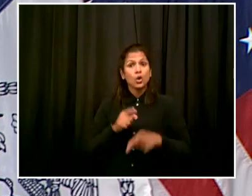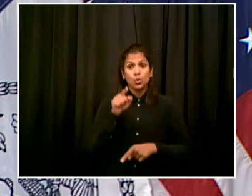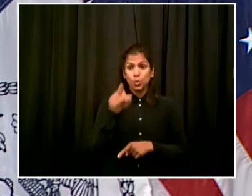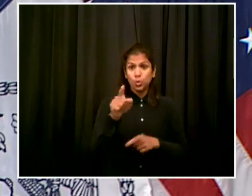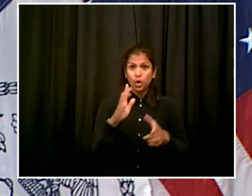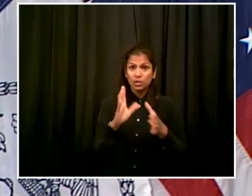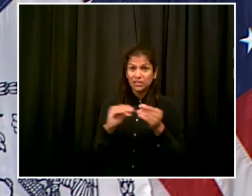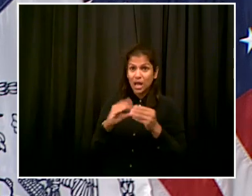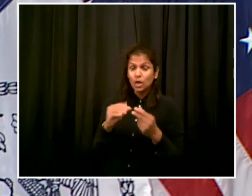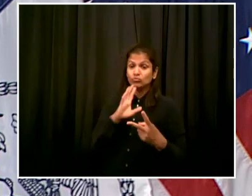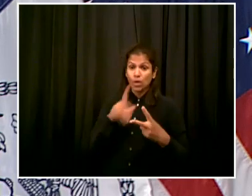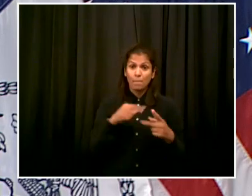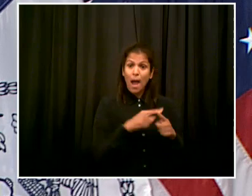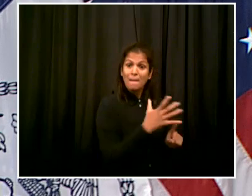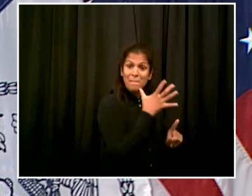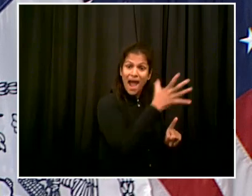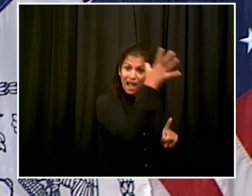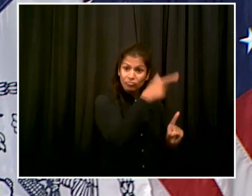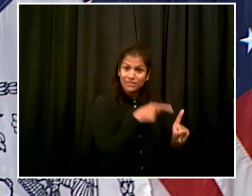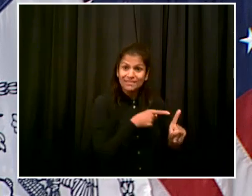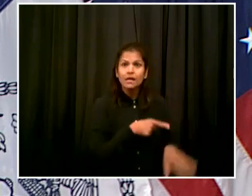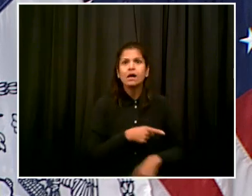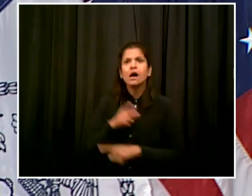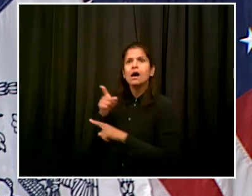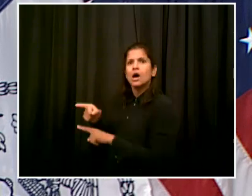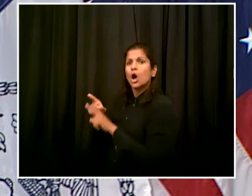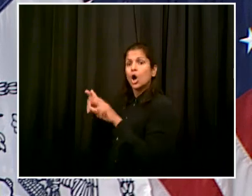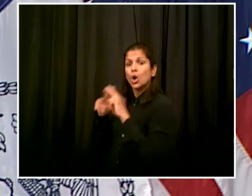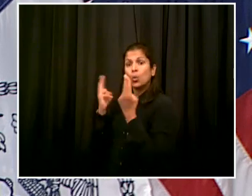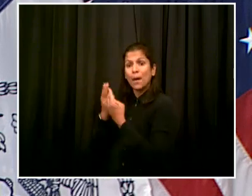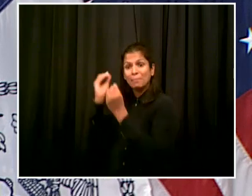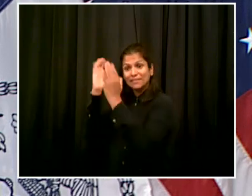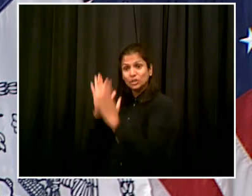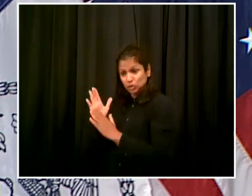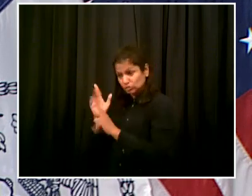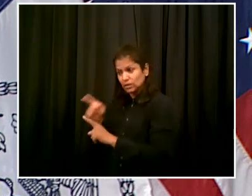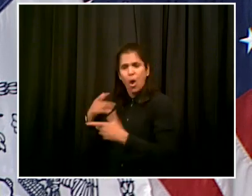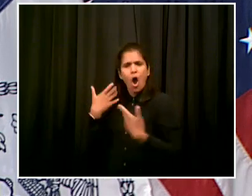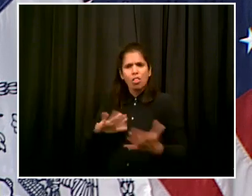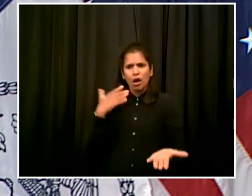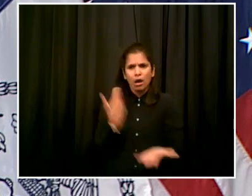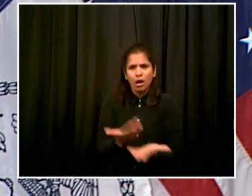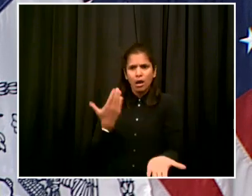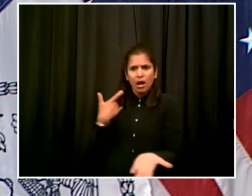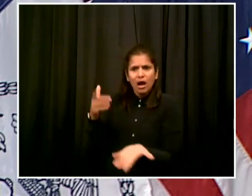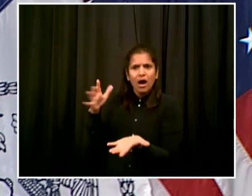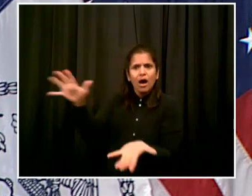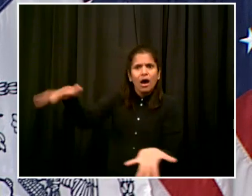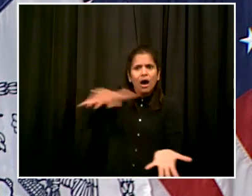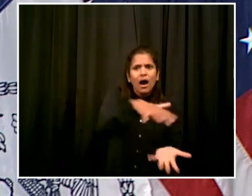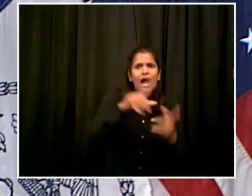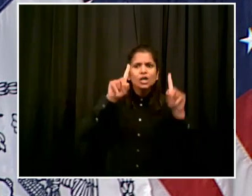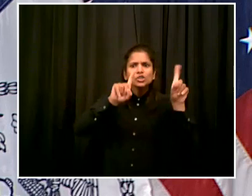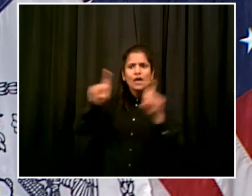DECISION, WE WILL WORK WITH IT. NOW THE PARENT BUY IN, WH IT